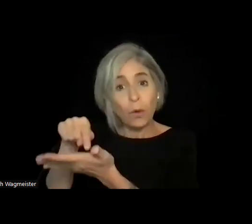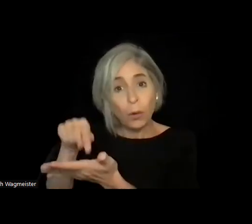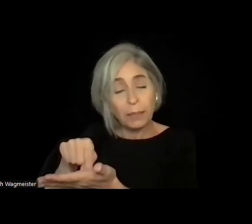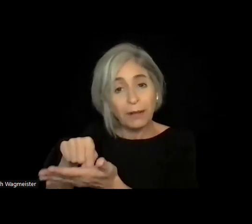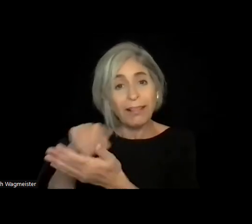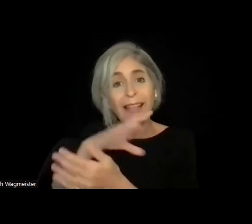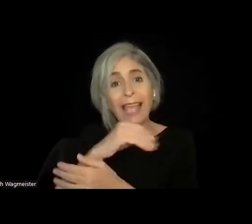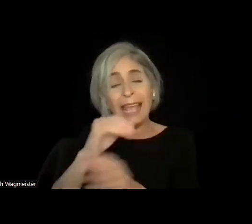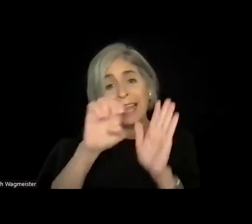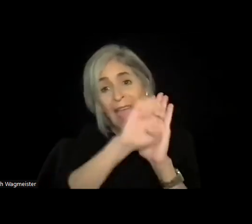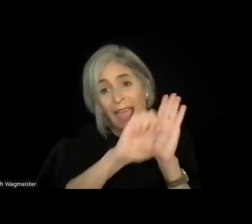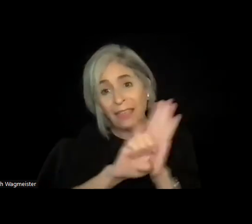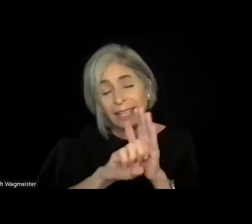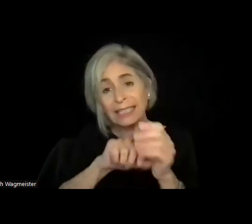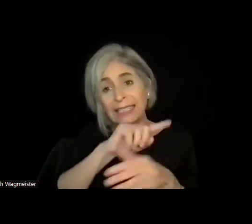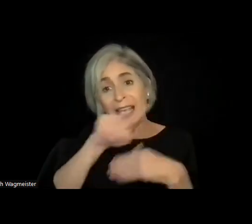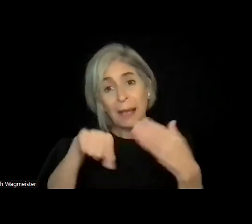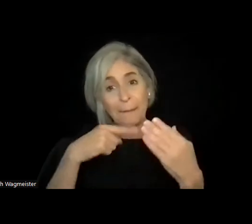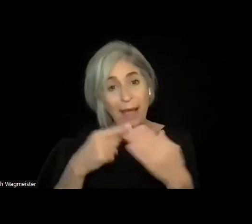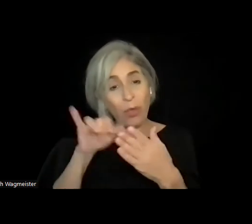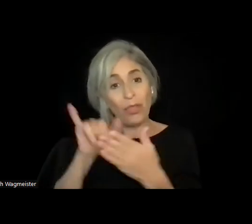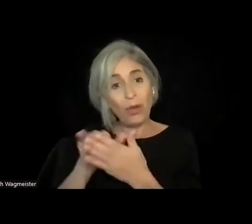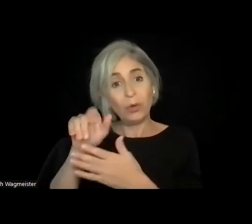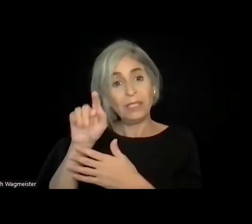discussions around the safety, making sure that devices